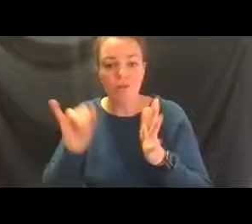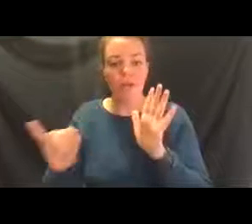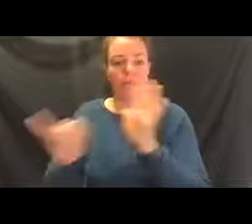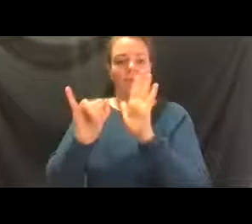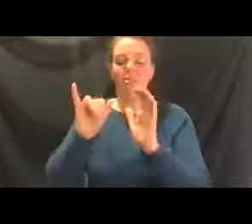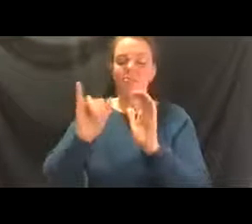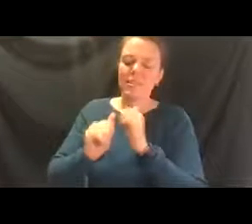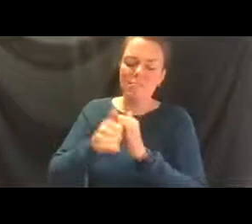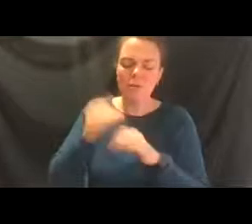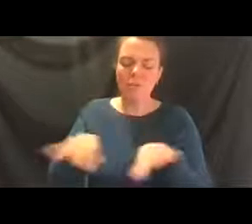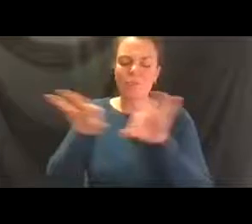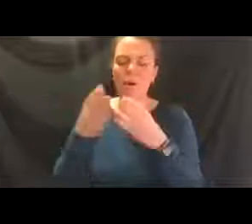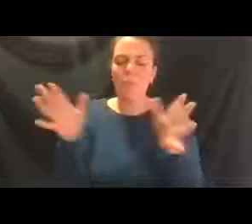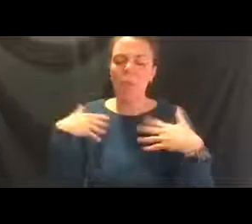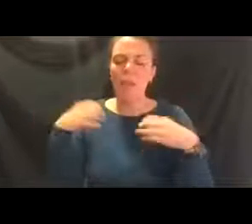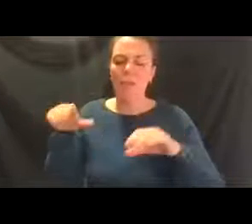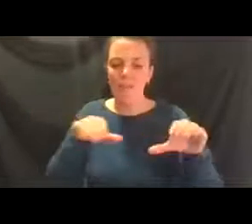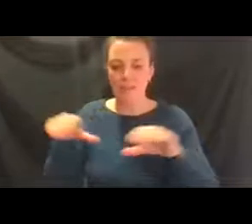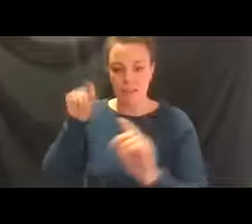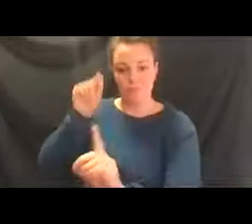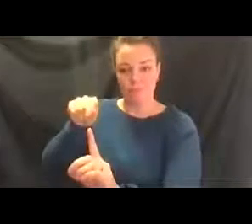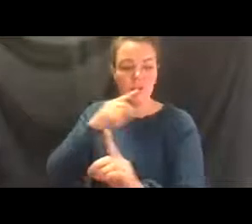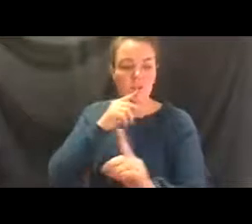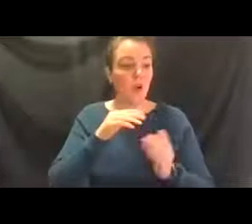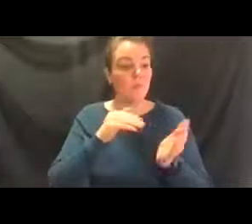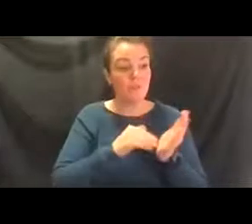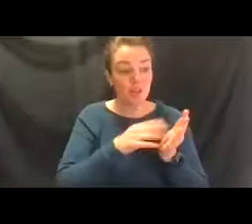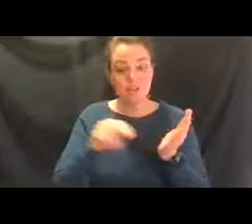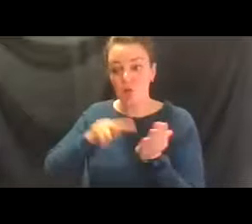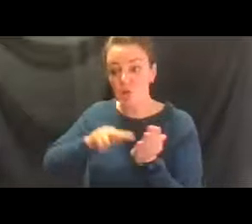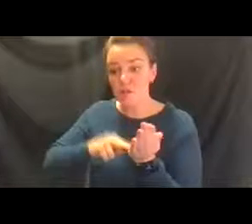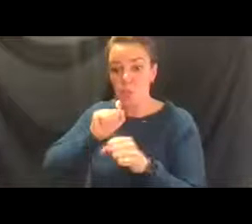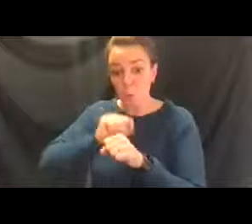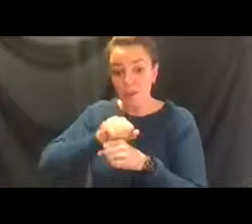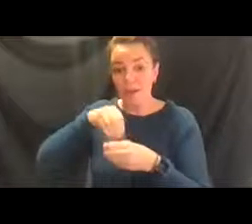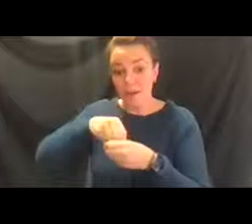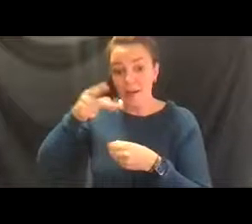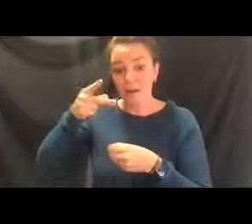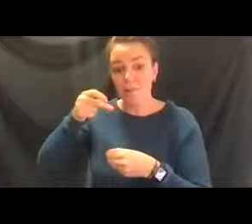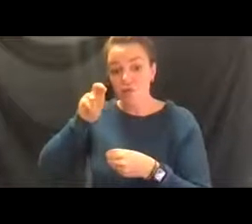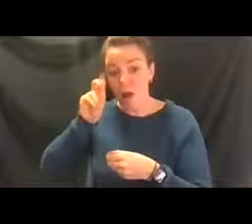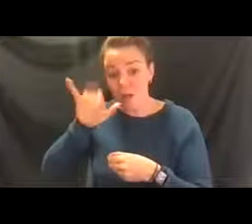So physicians working and nurses working in primary care settings, the major role